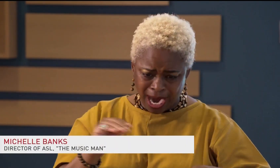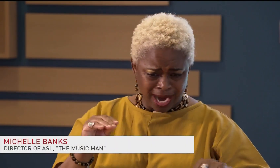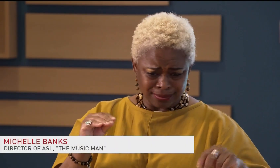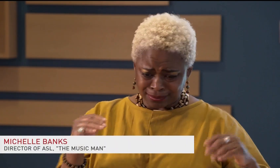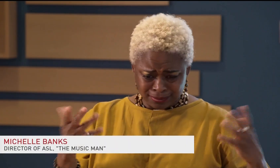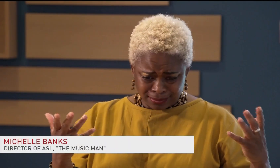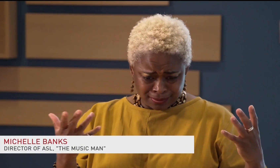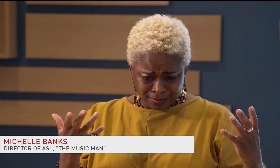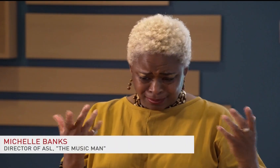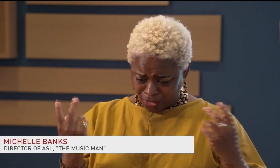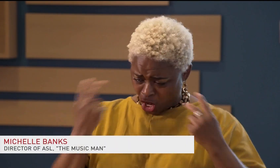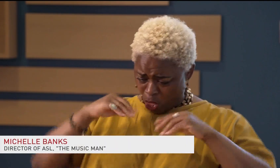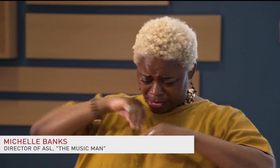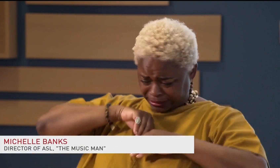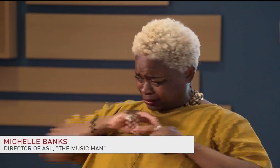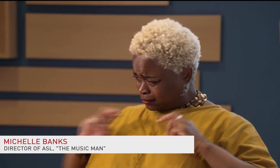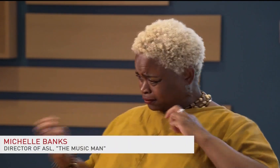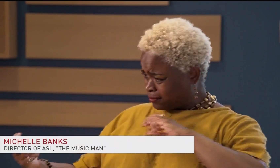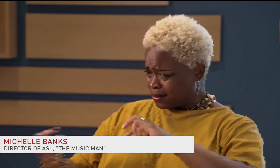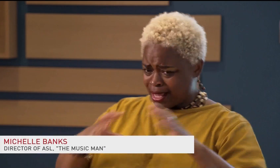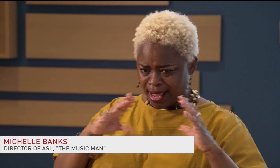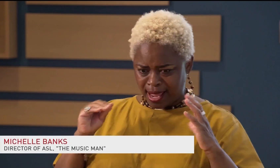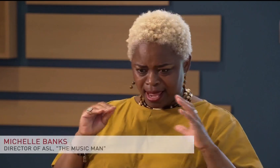with each other to look at one another fully completely as our intersection.